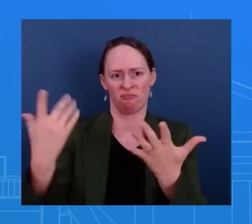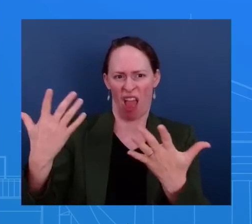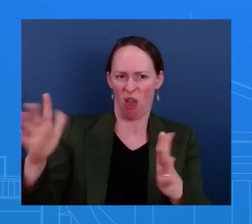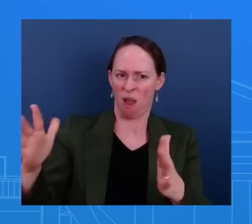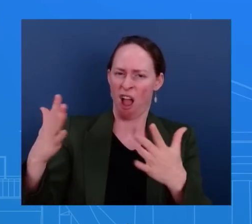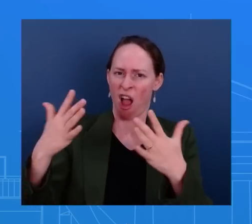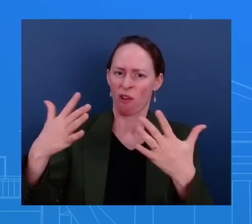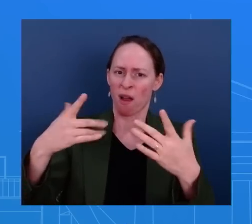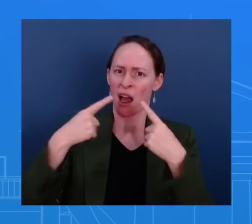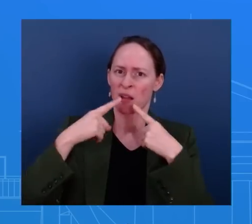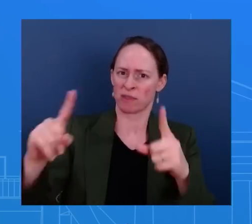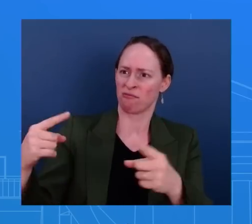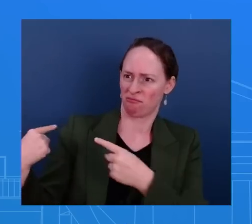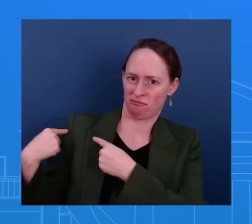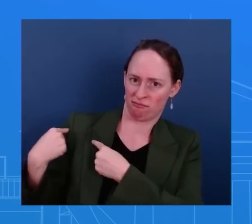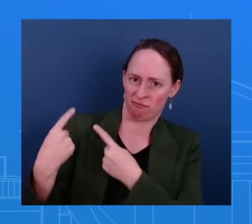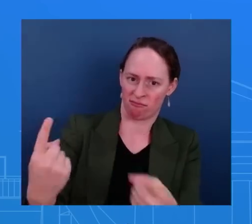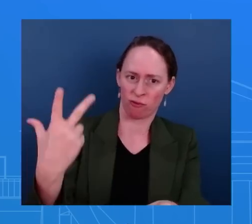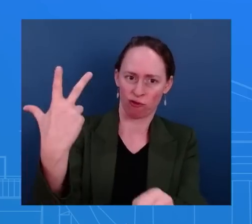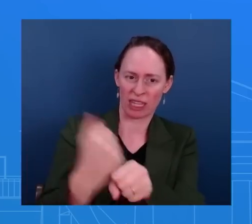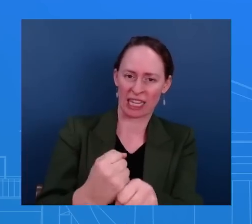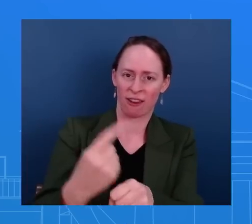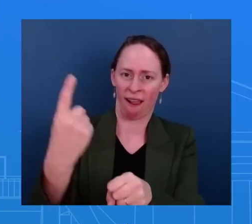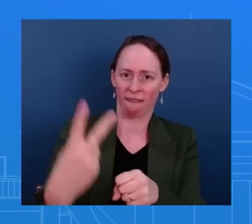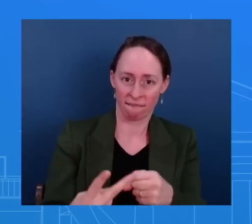and how much the vice president was a critical partner